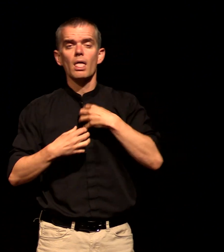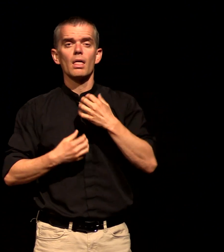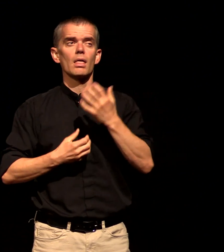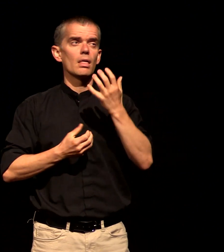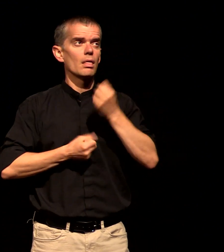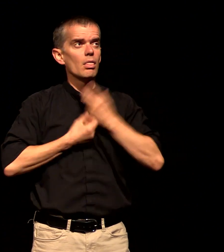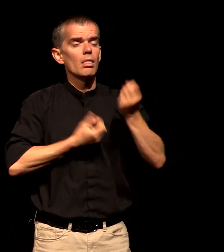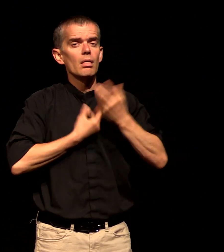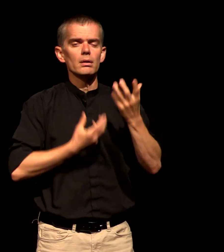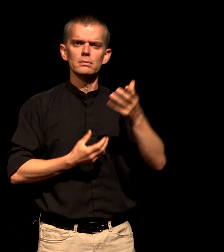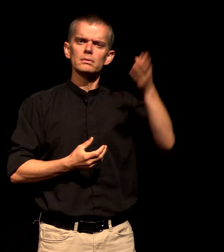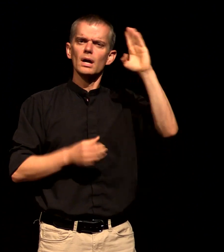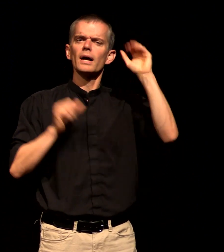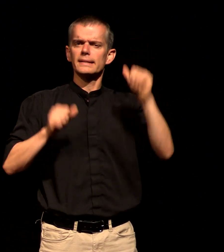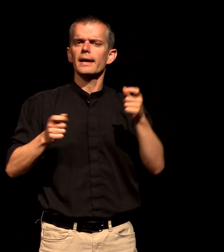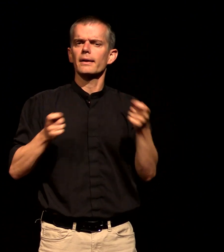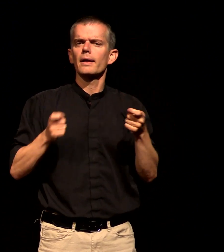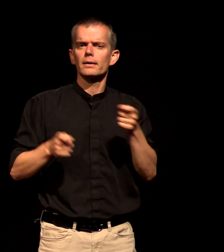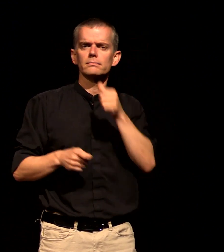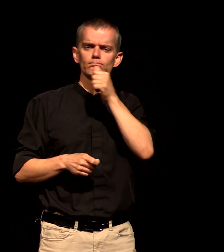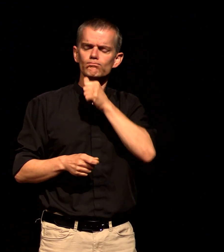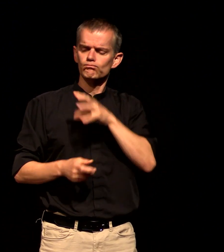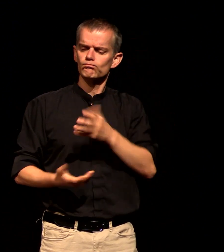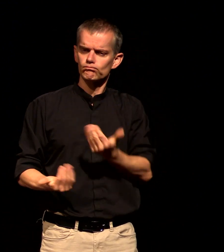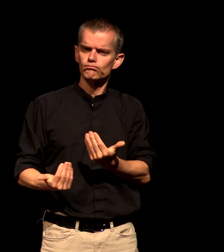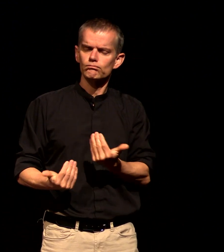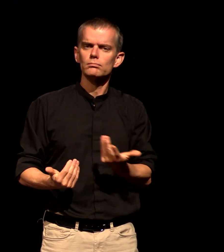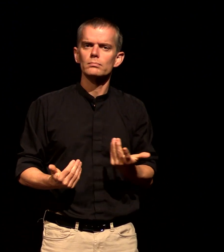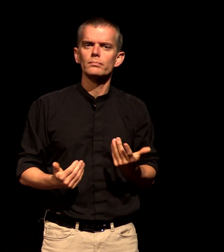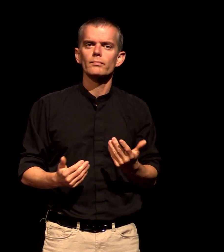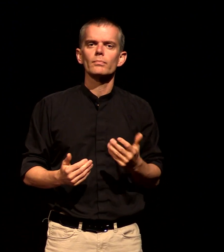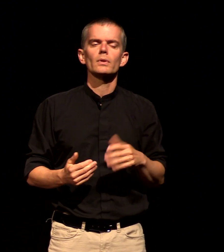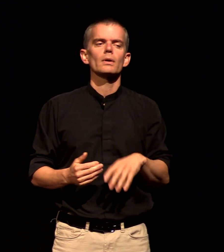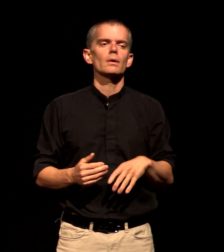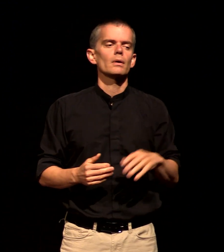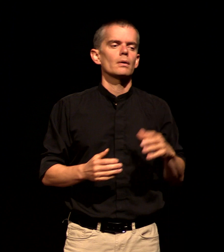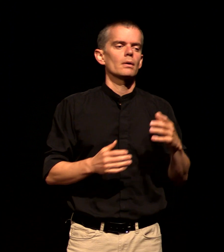Yes, God can handle any invites or lament. There is a pathway